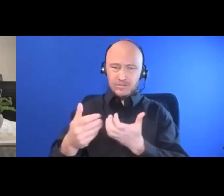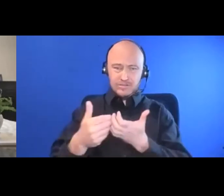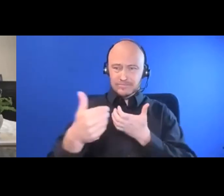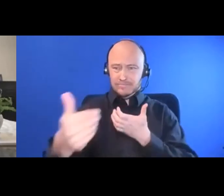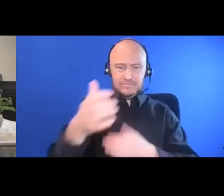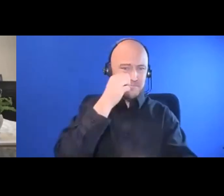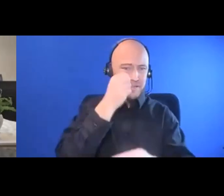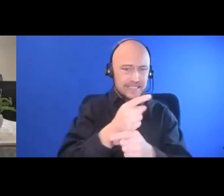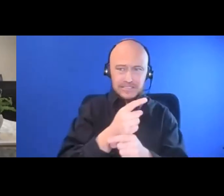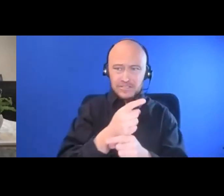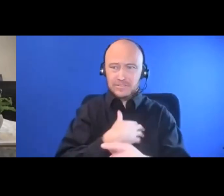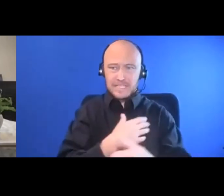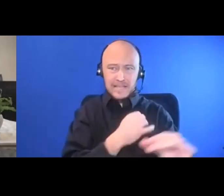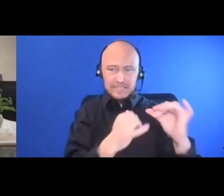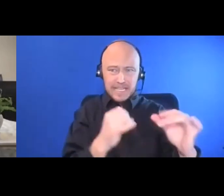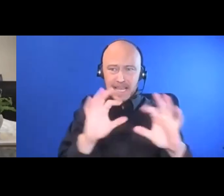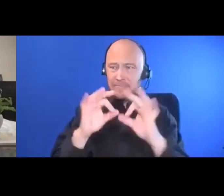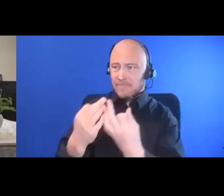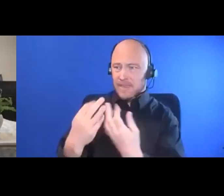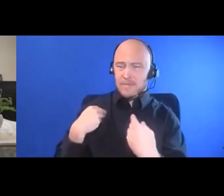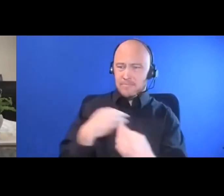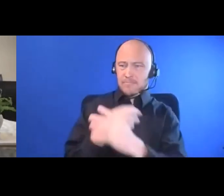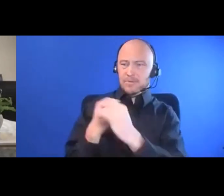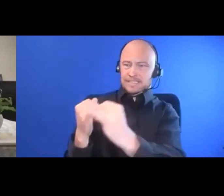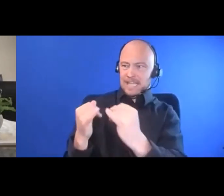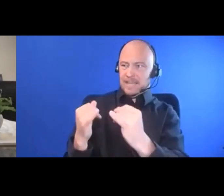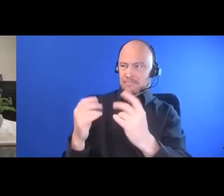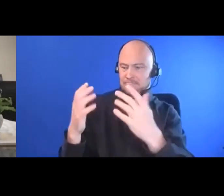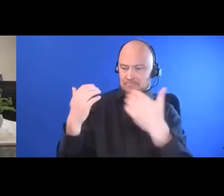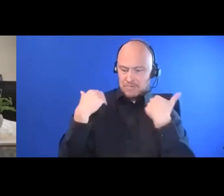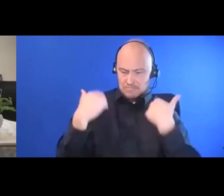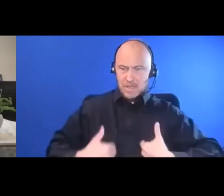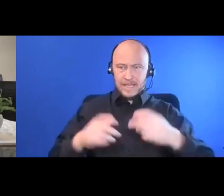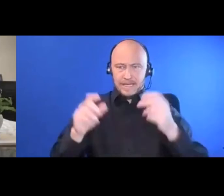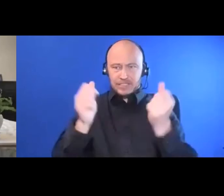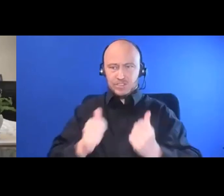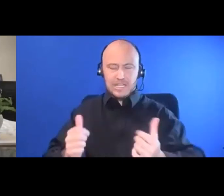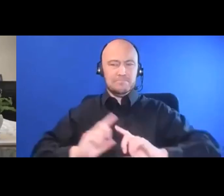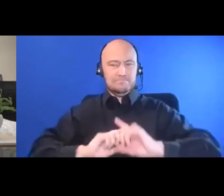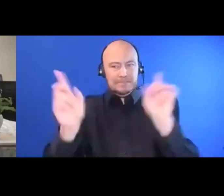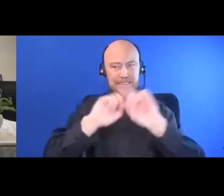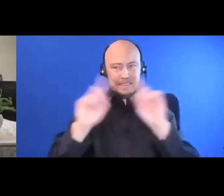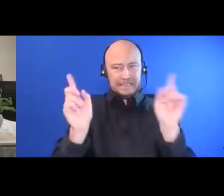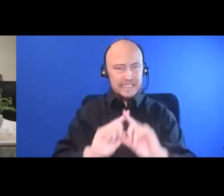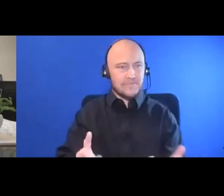and other family members, bodies, in the way that we experience pain and move through the world.